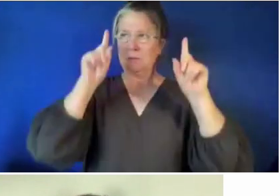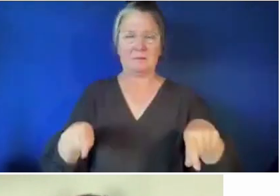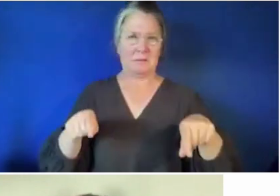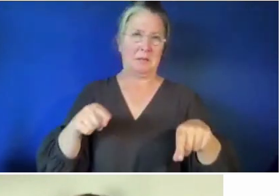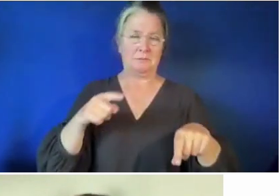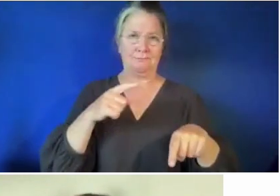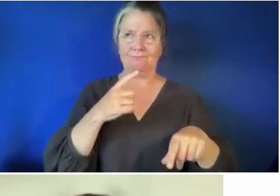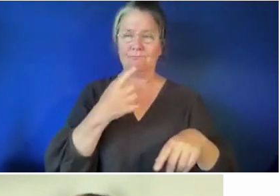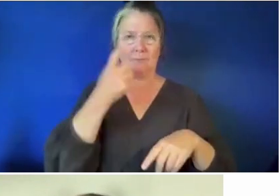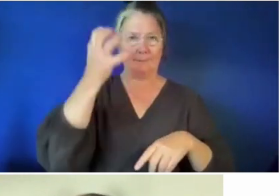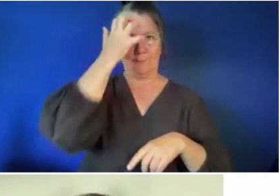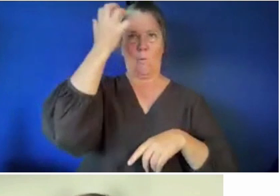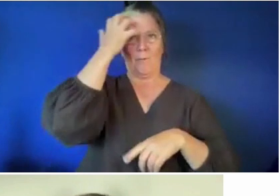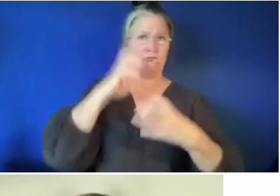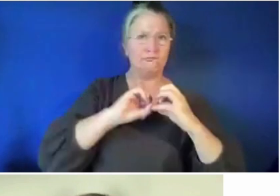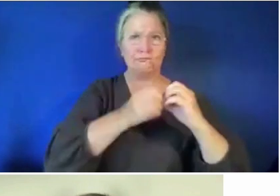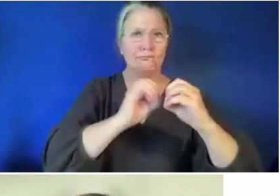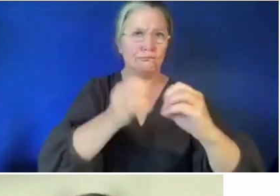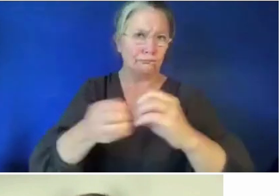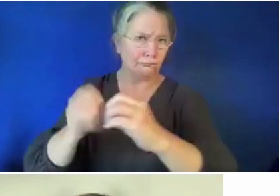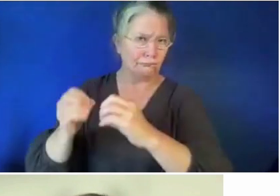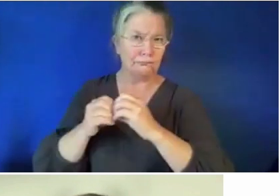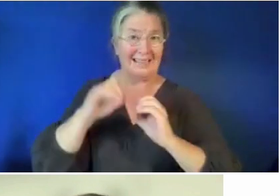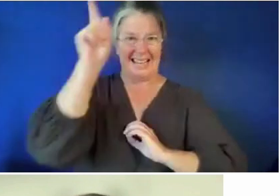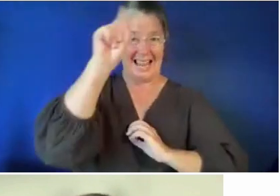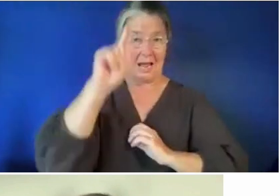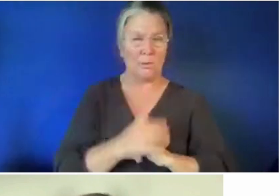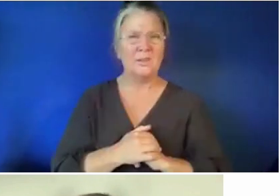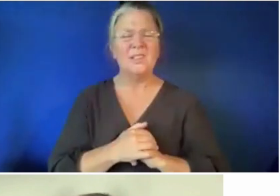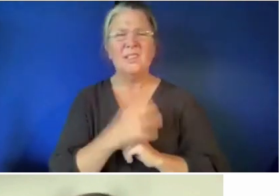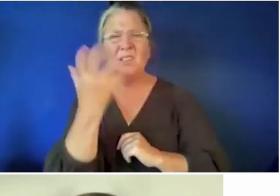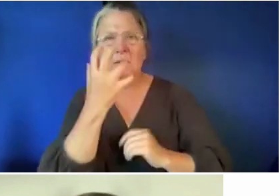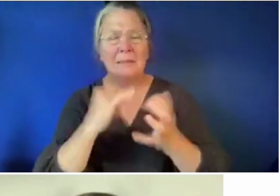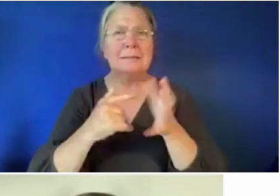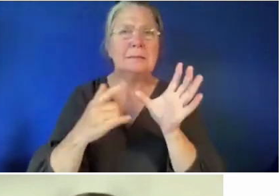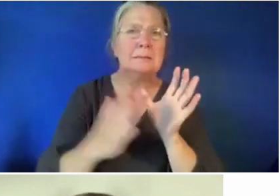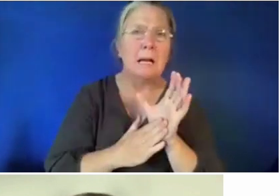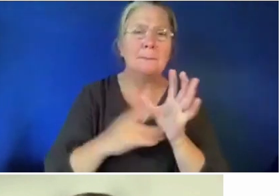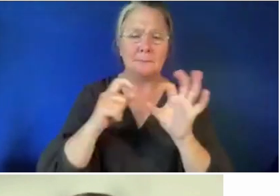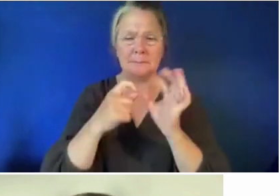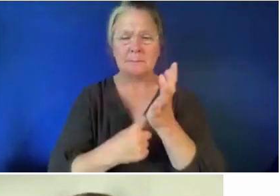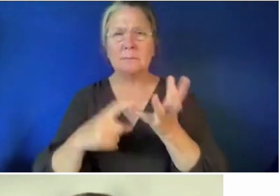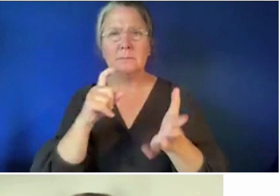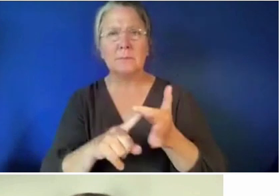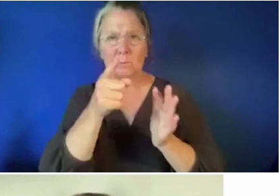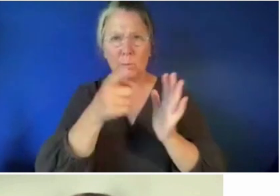Just to not exclude you from the conversation, Sam and Bruce, do either of you have anything to add on this?